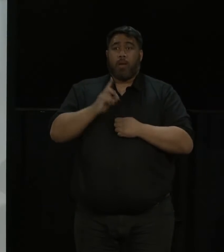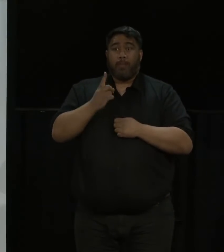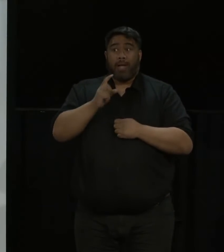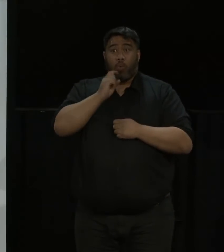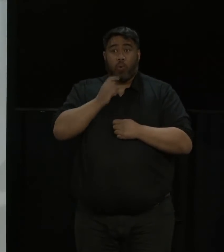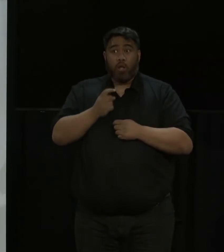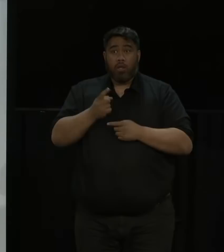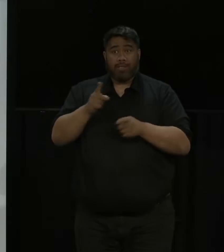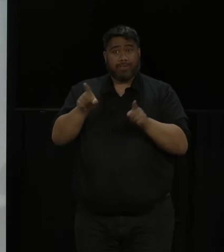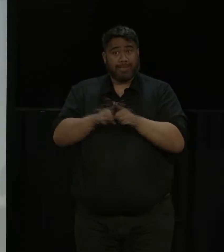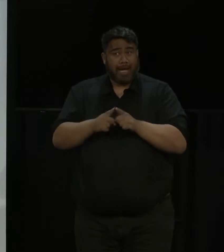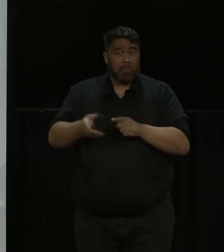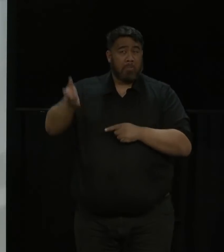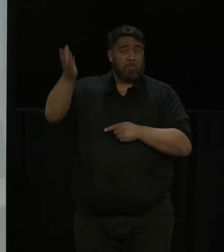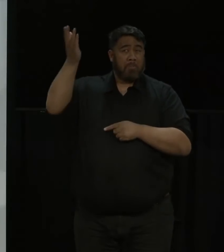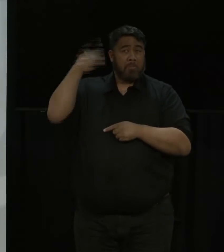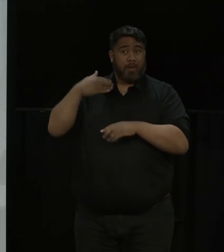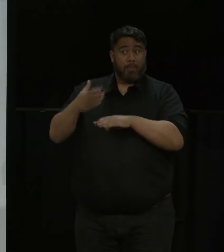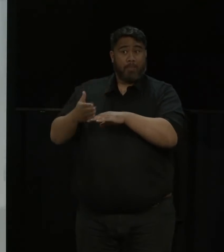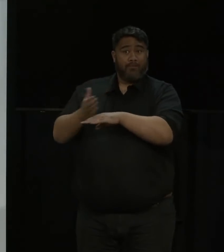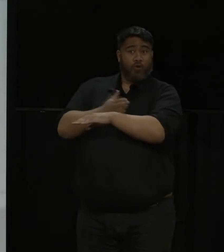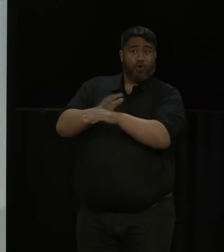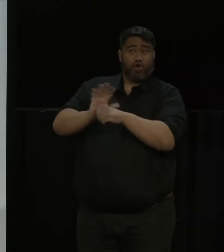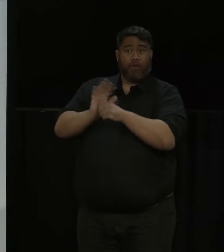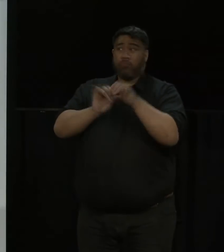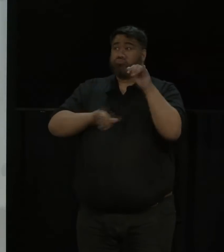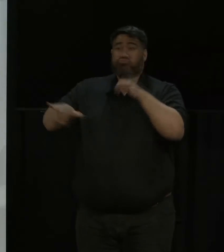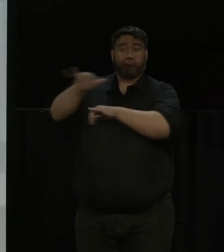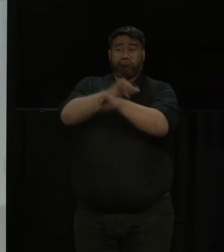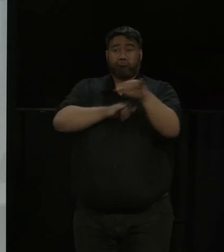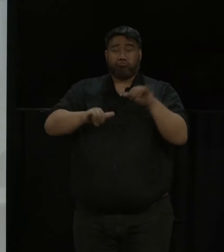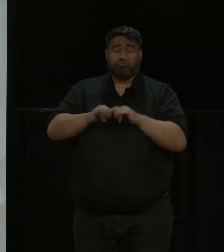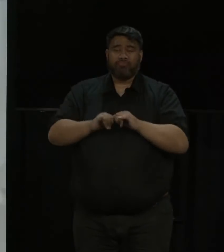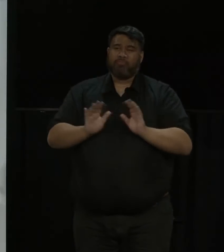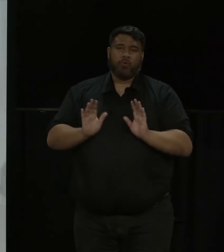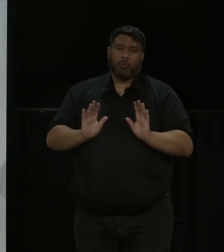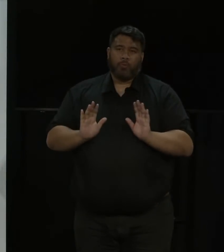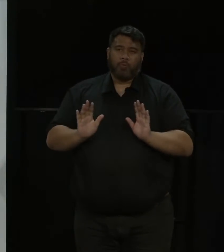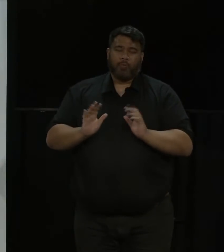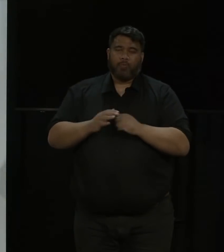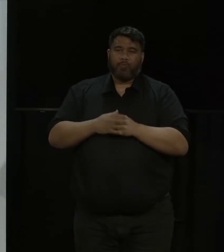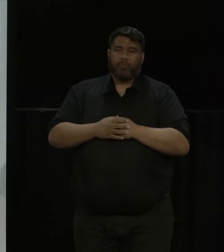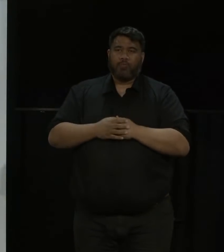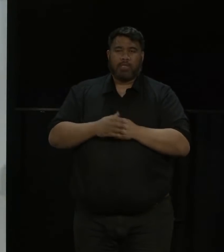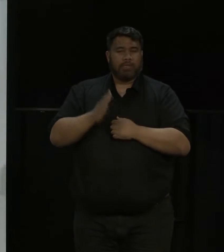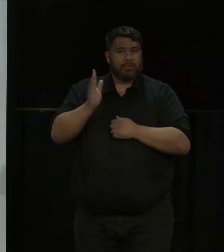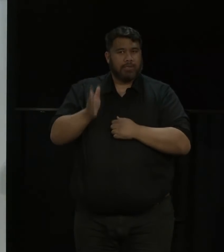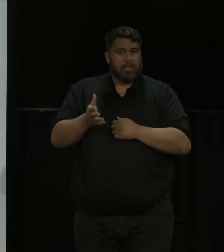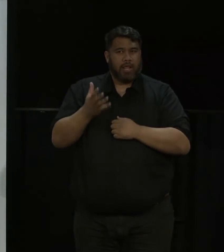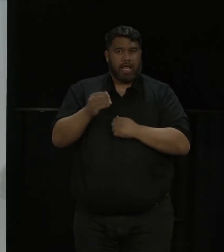move towards greater normality. I want to emphasise though travel in 2022 won't be exactly